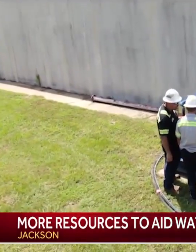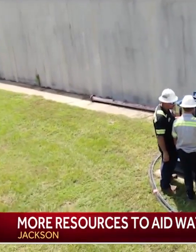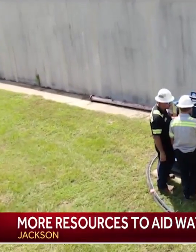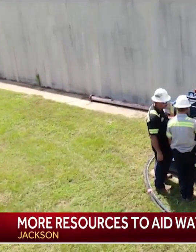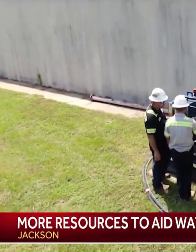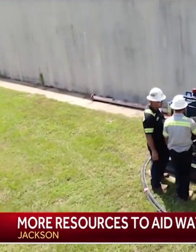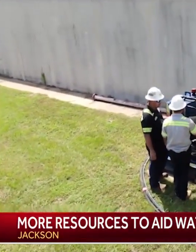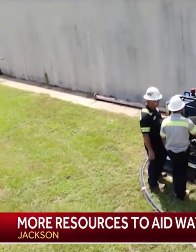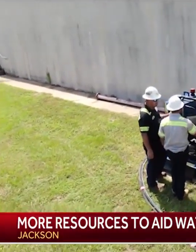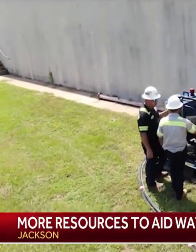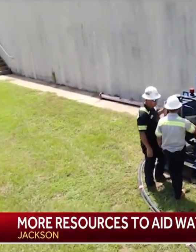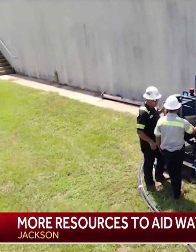4,000,000 ADDITIONAL GALLONS A DAY.